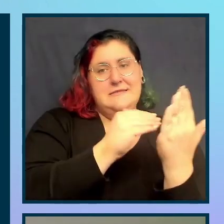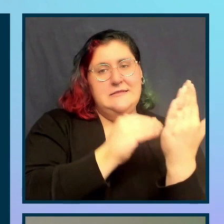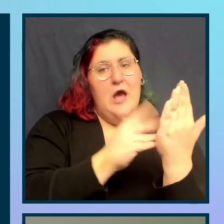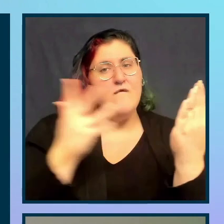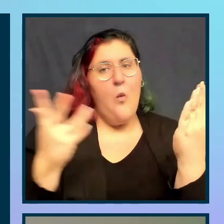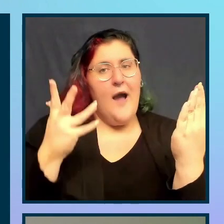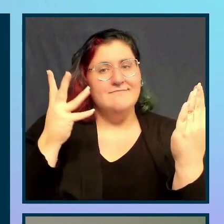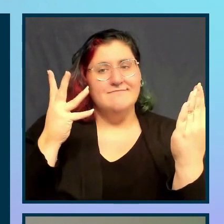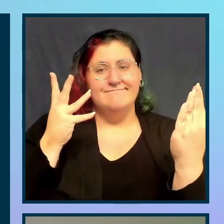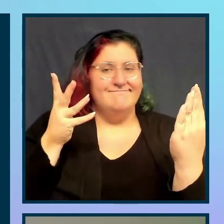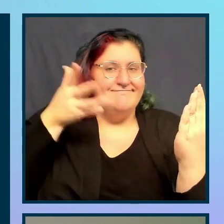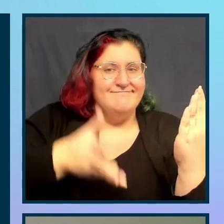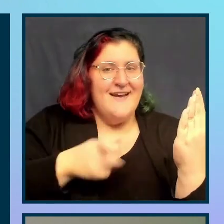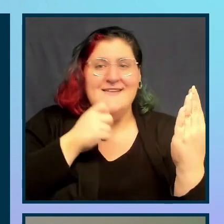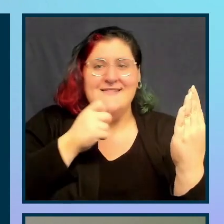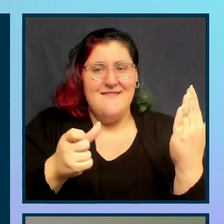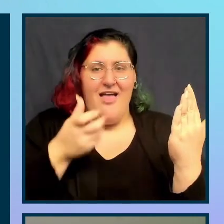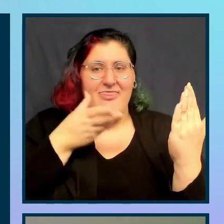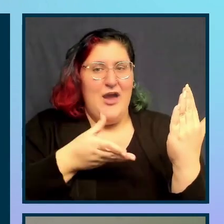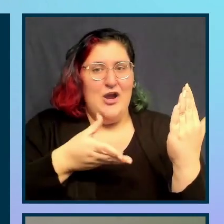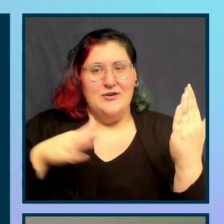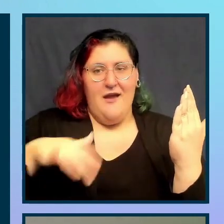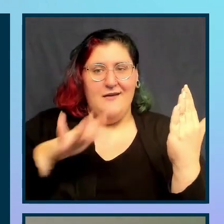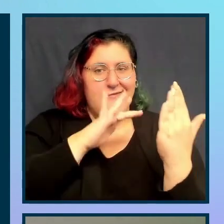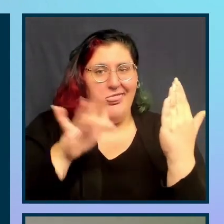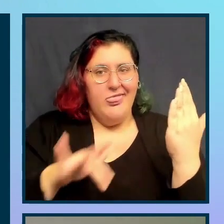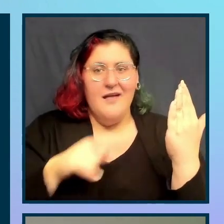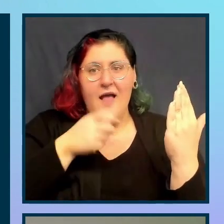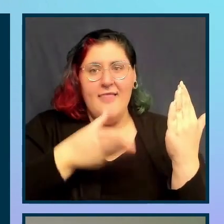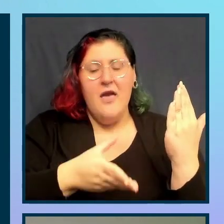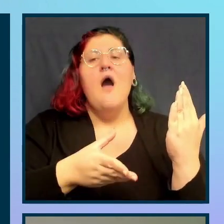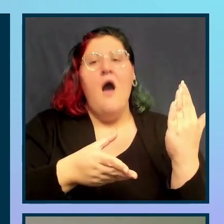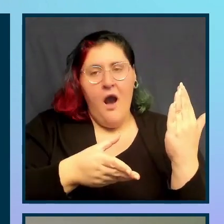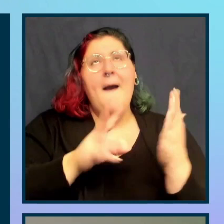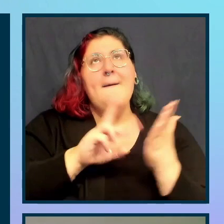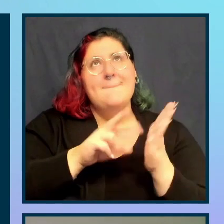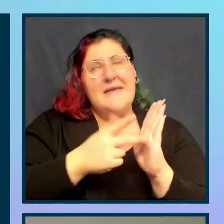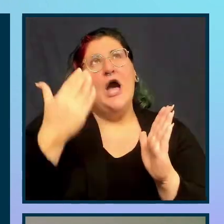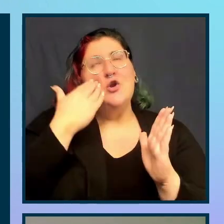that I still don't know how to make. So to kind of, it's all very theoretical to kinda make it a little more real.